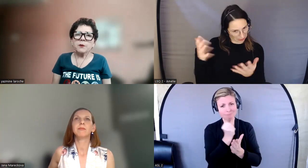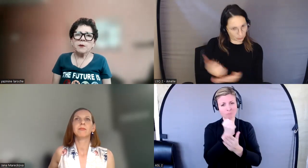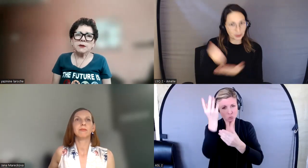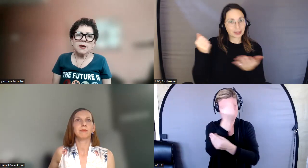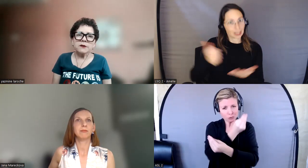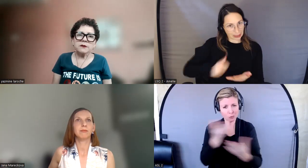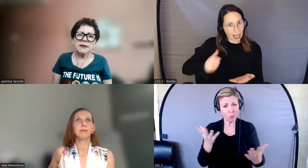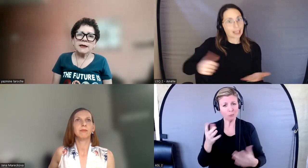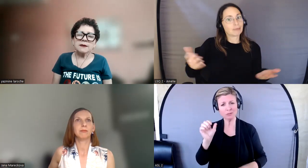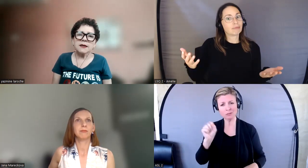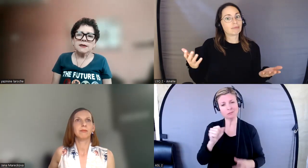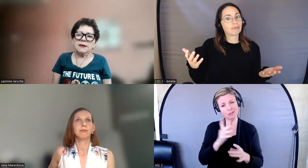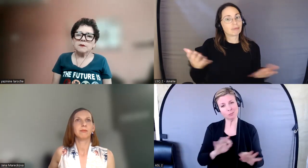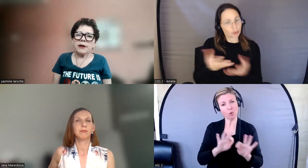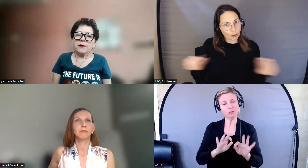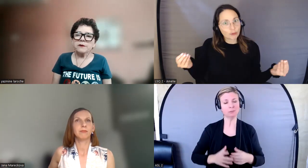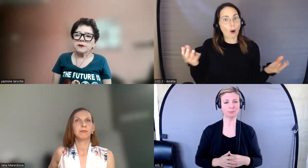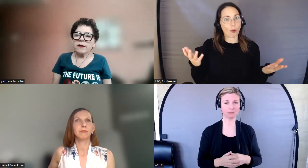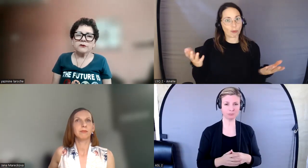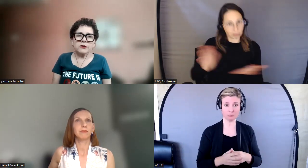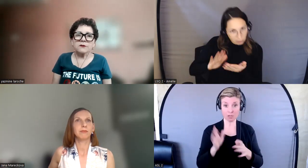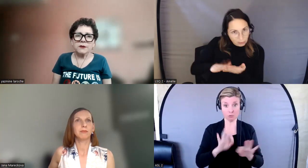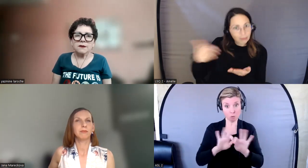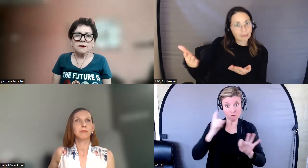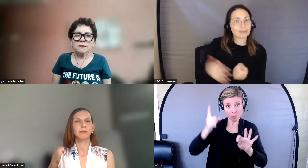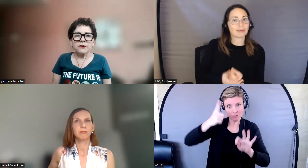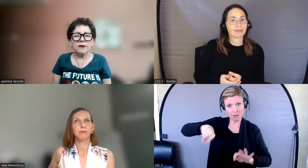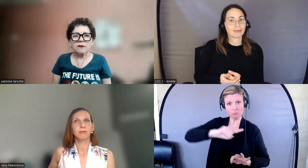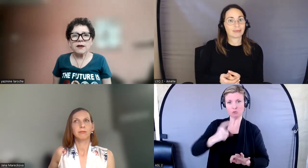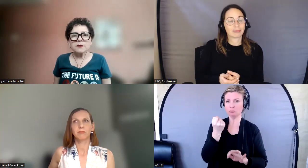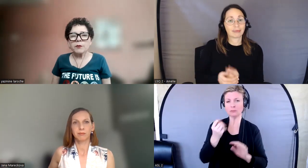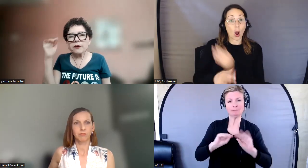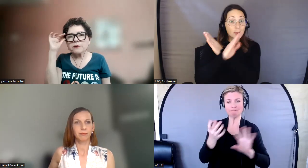for people to understand that barriers aren't just physical there are other kinds of barriers